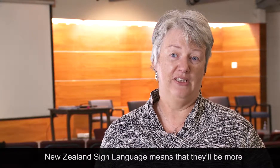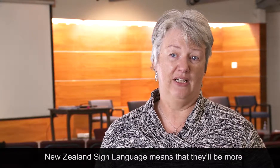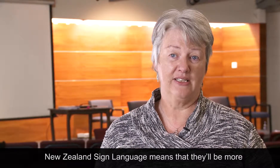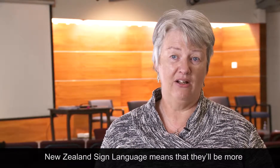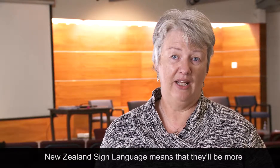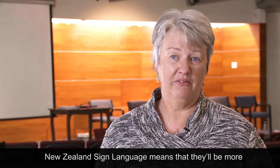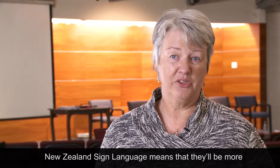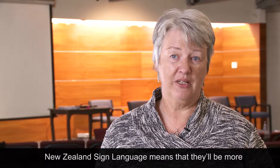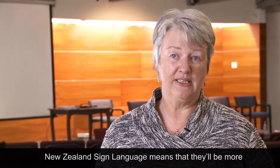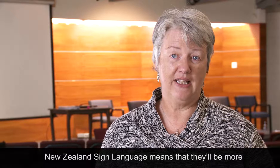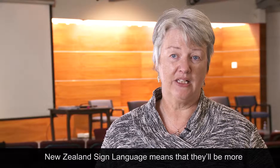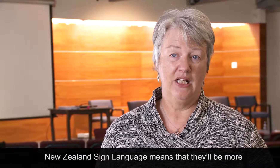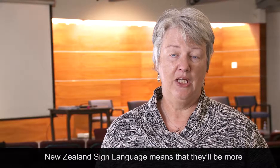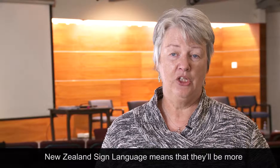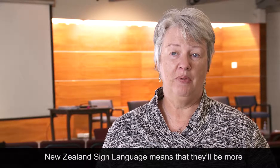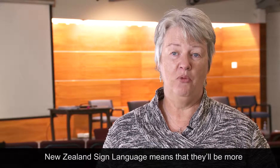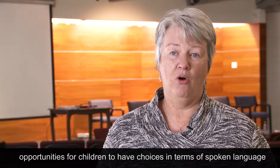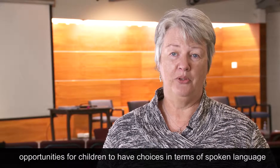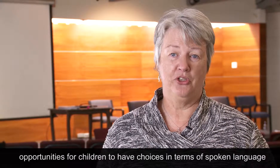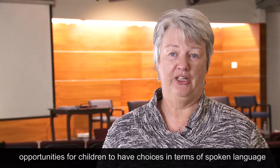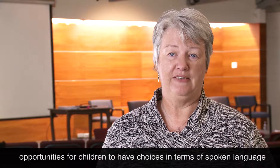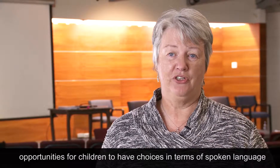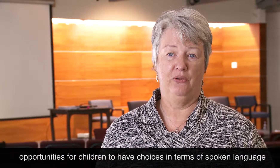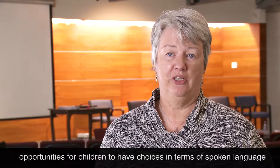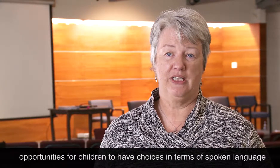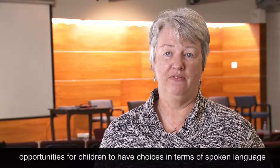Zealand Sign Language means that they’ll be more opportunities for children to have